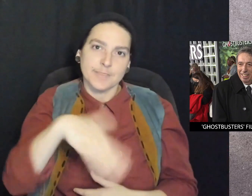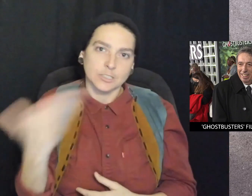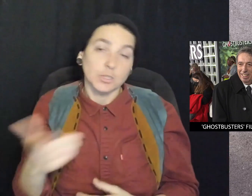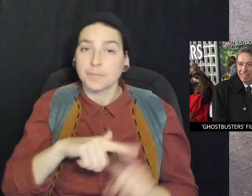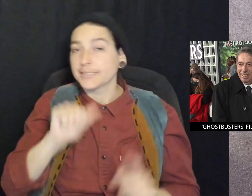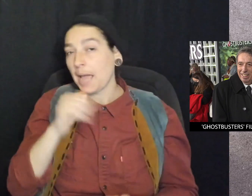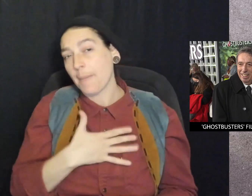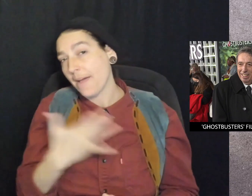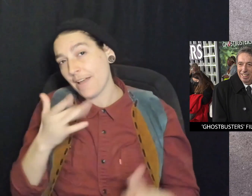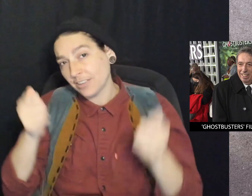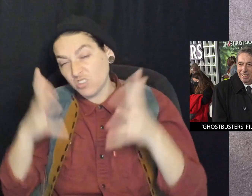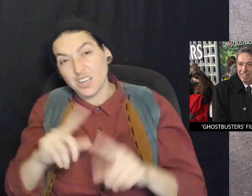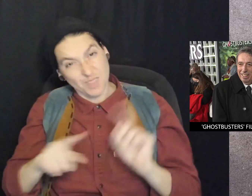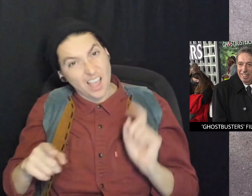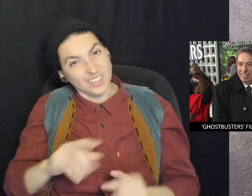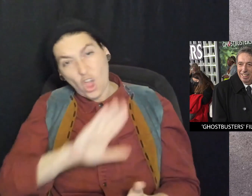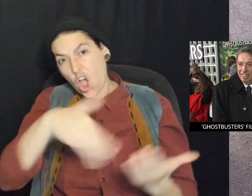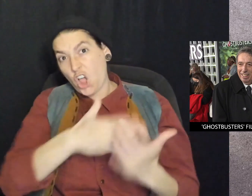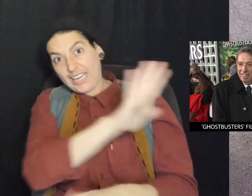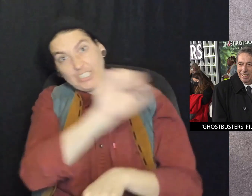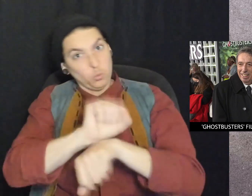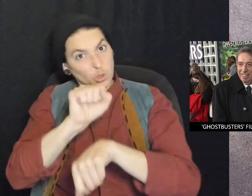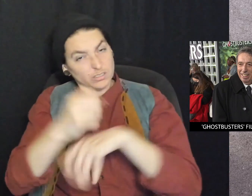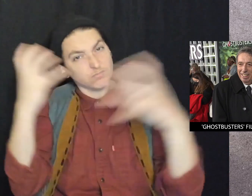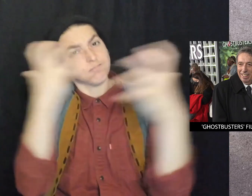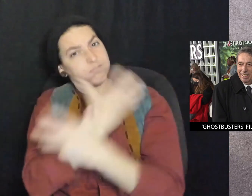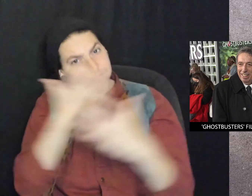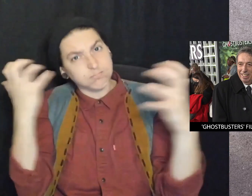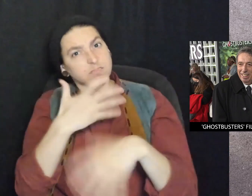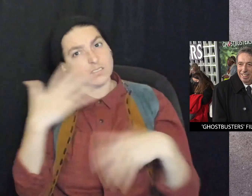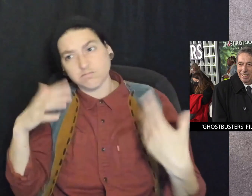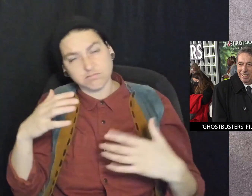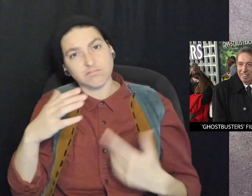it is sad that he passed away he wasn't one of my favorite but all of his work was